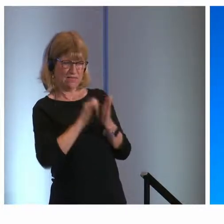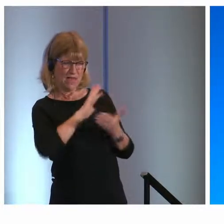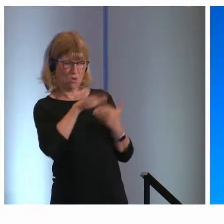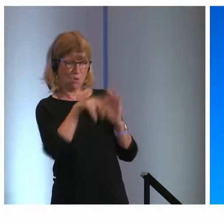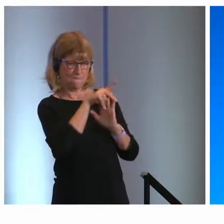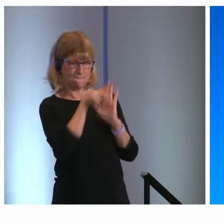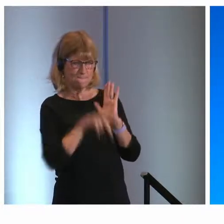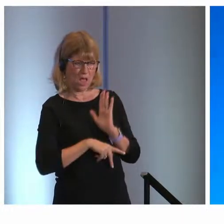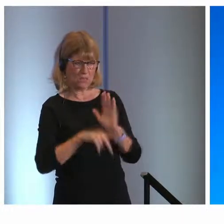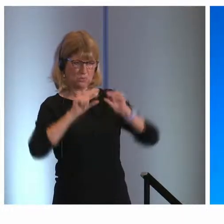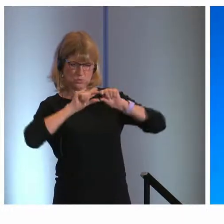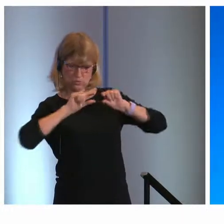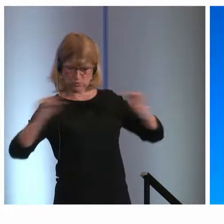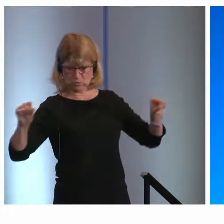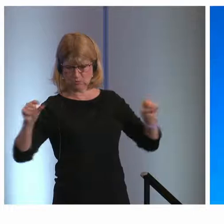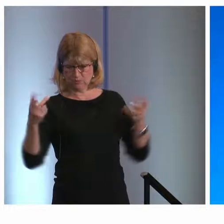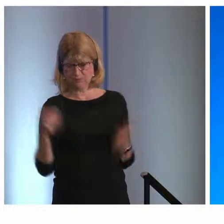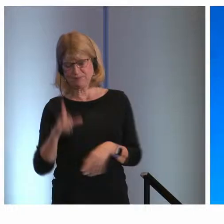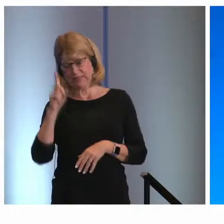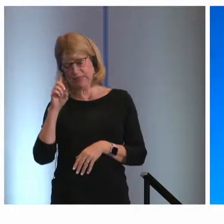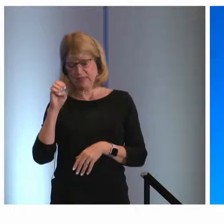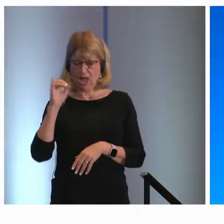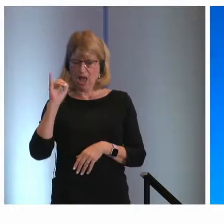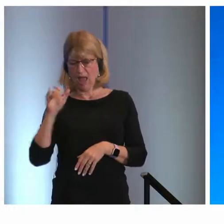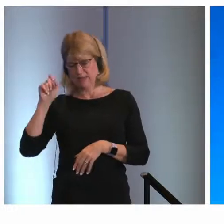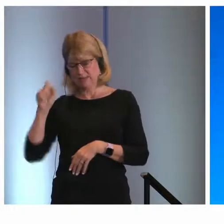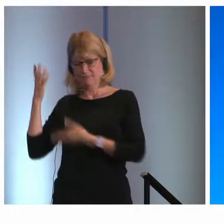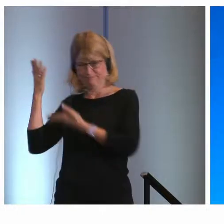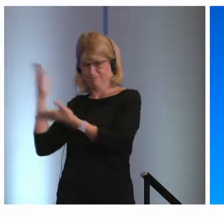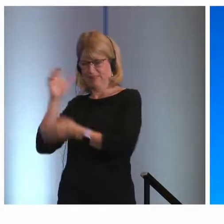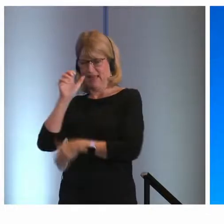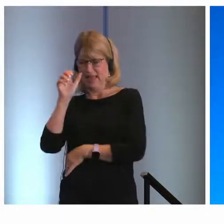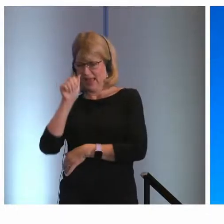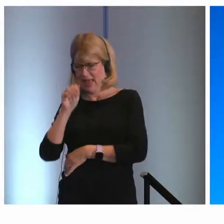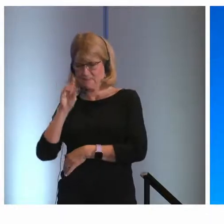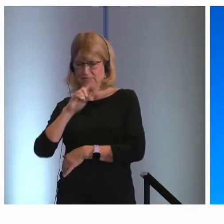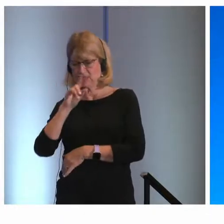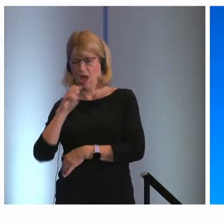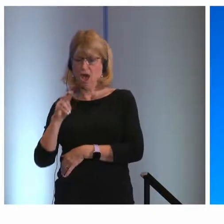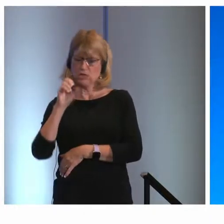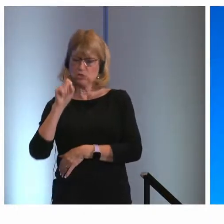into products that are streamed live.